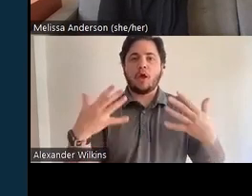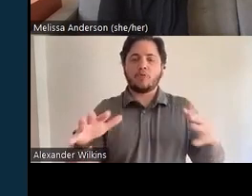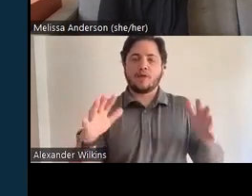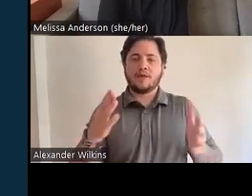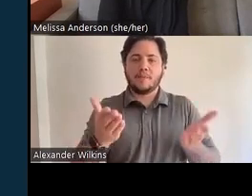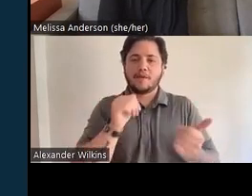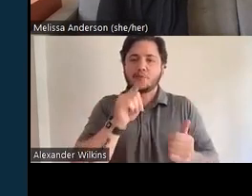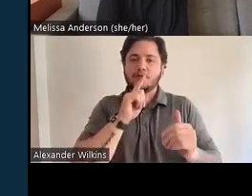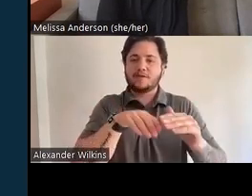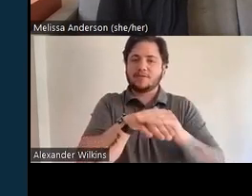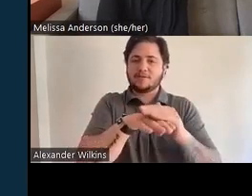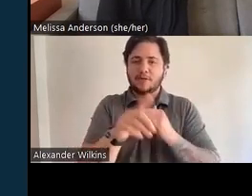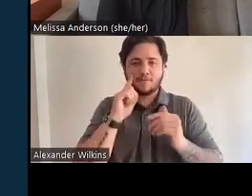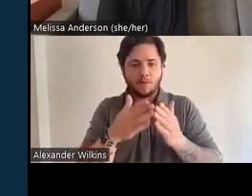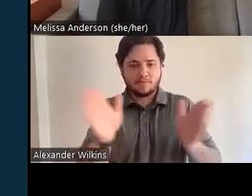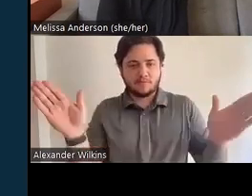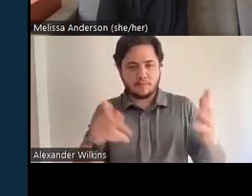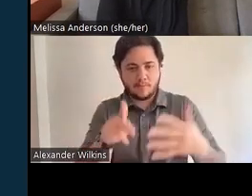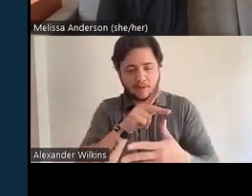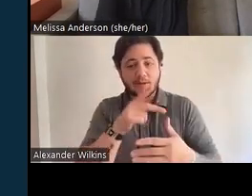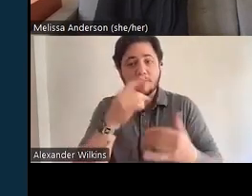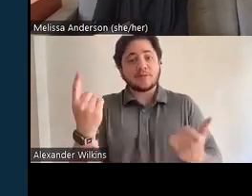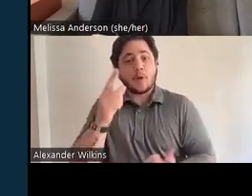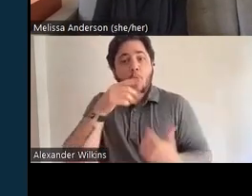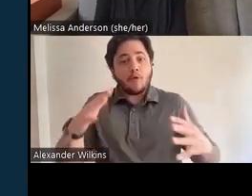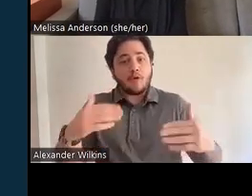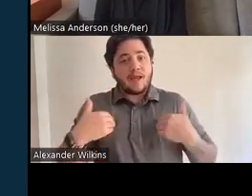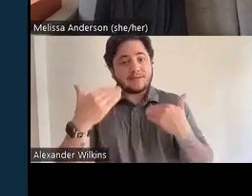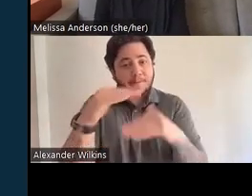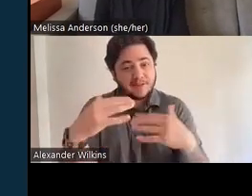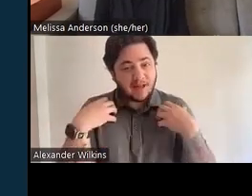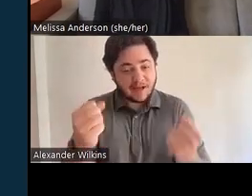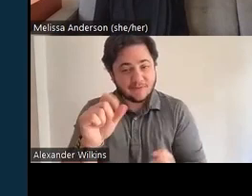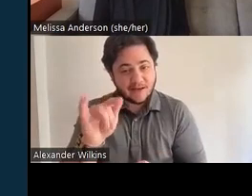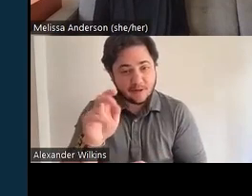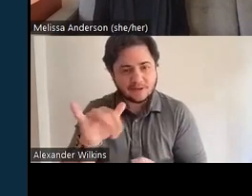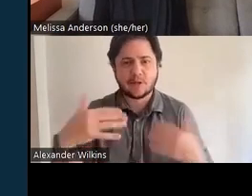there's a lot of psychological jargon which might not be accessible,